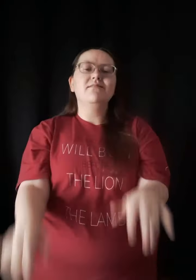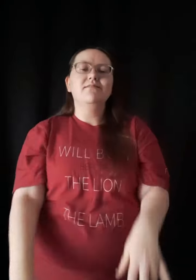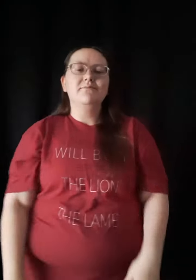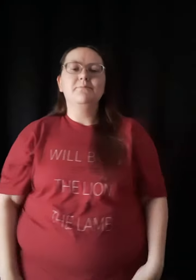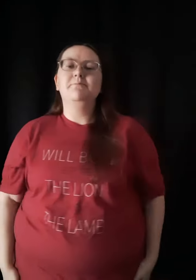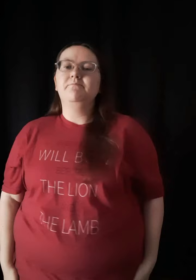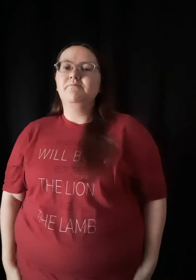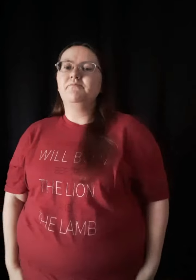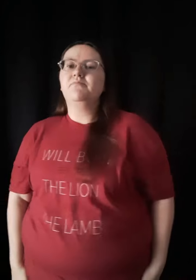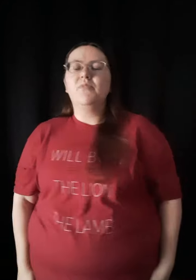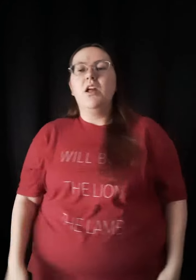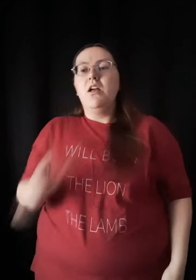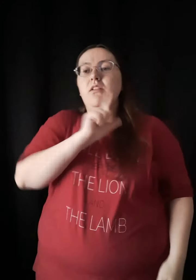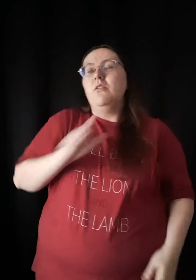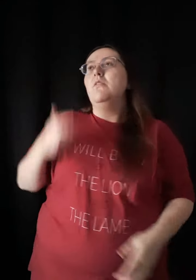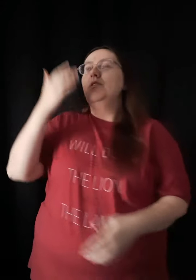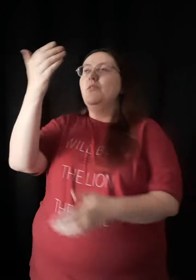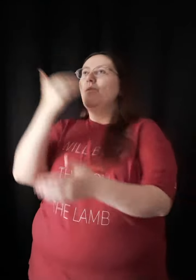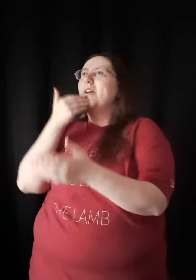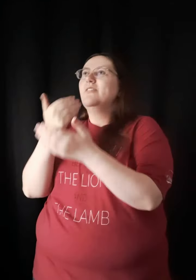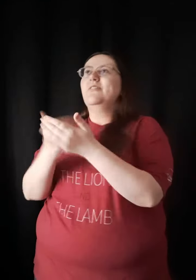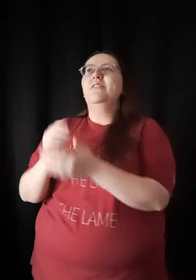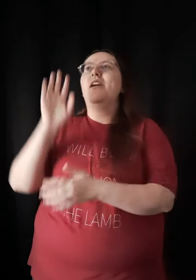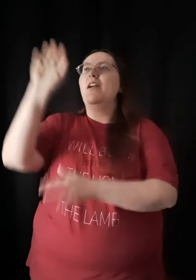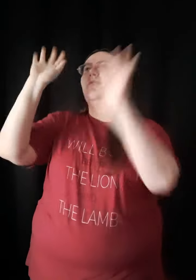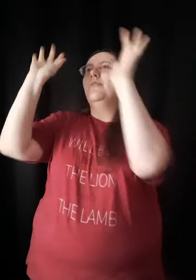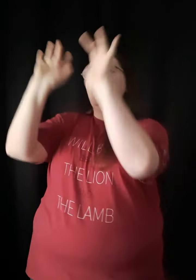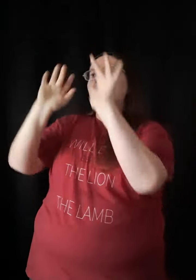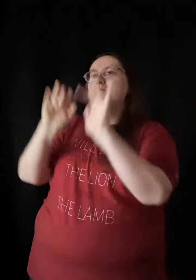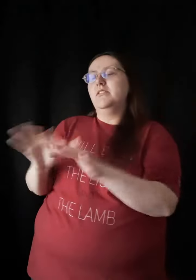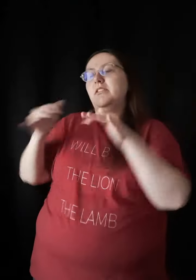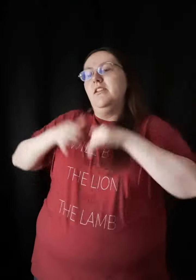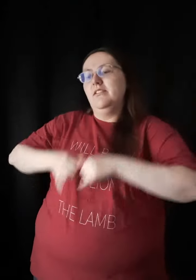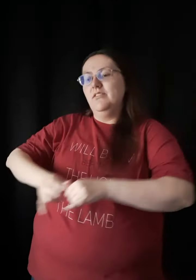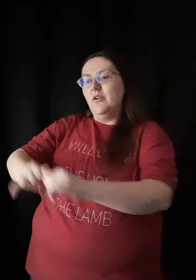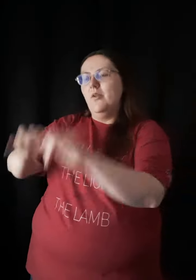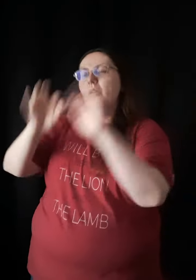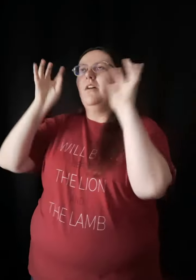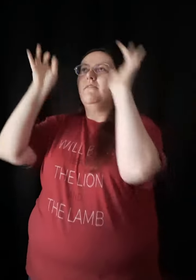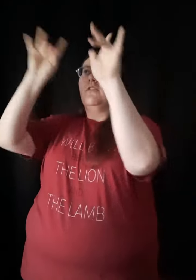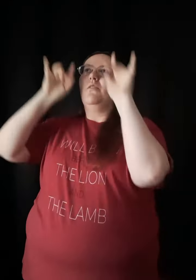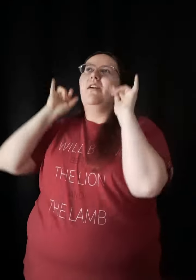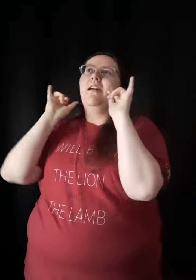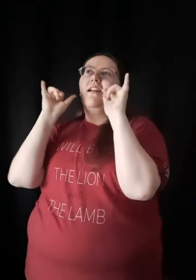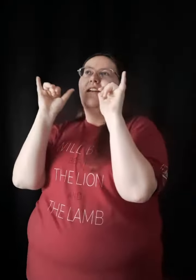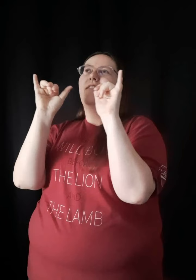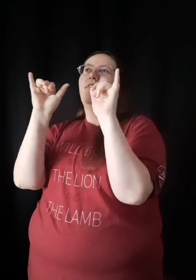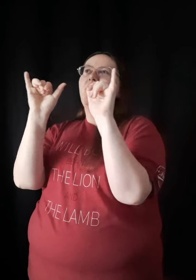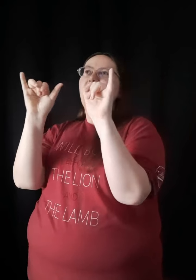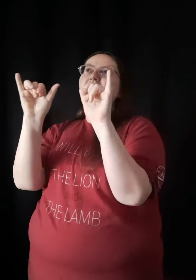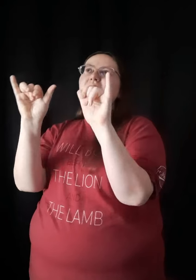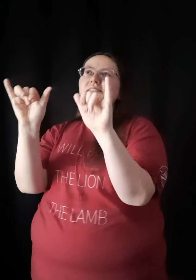[Singer] Lift those hands high. Come on, bless him now, sing. Lord, You are good and your mercy endureth forever